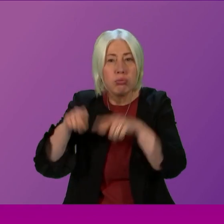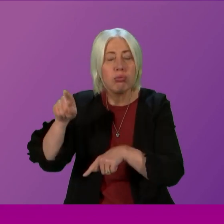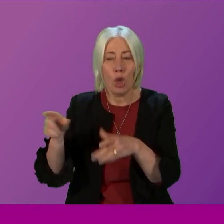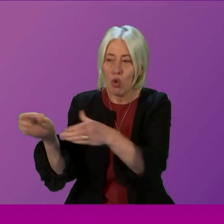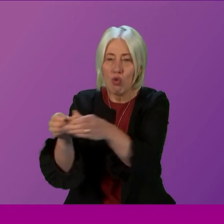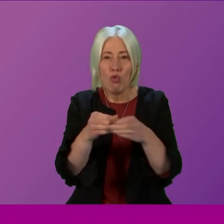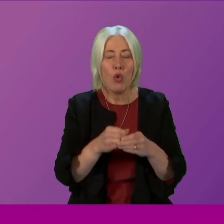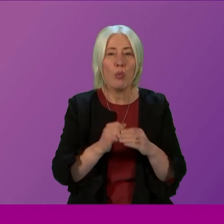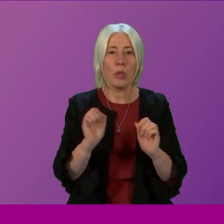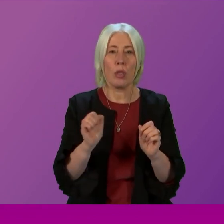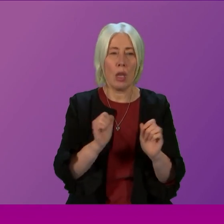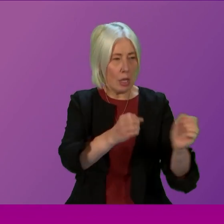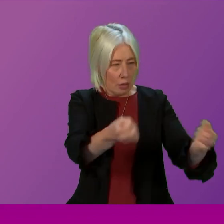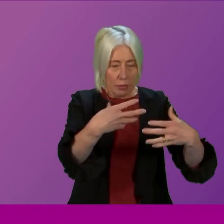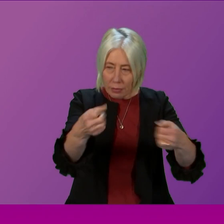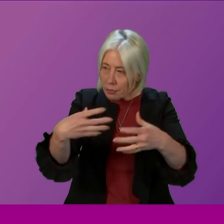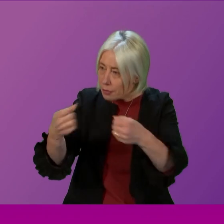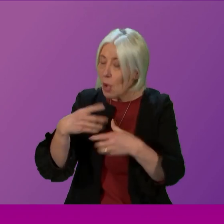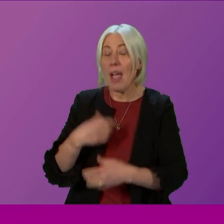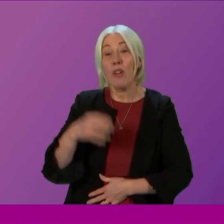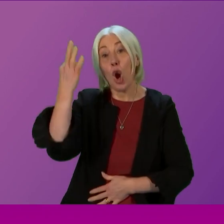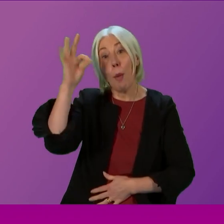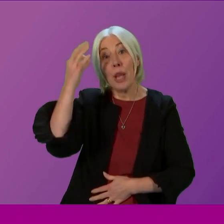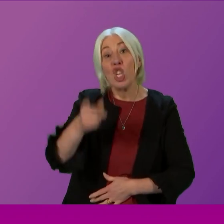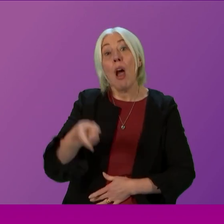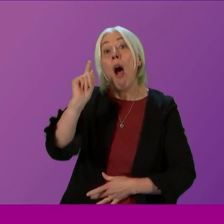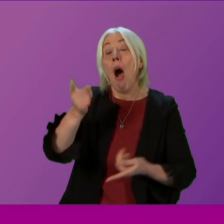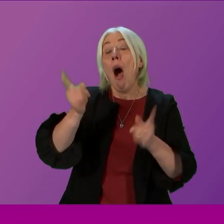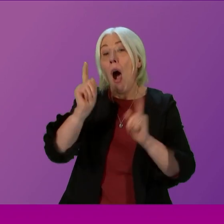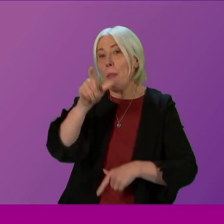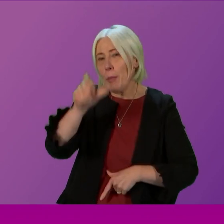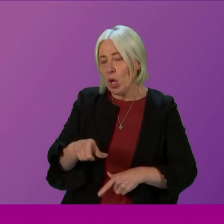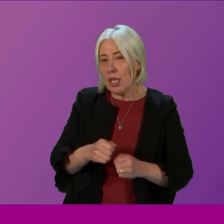autism and neurodiversity commissioner. The survey highlights areas where autistic people